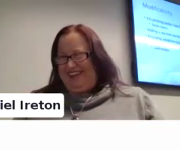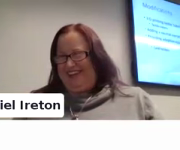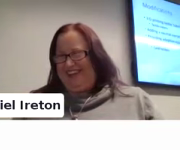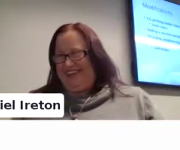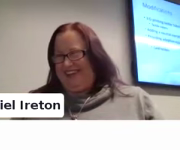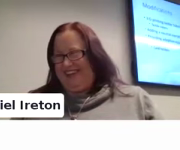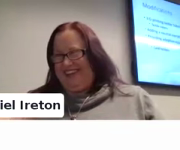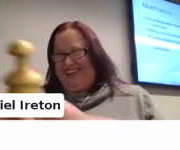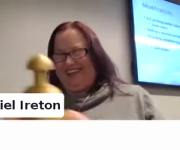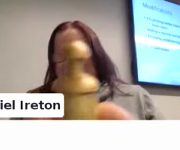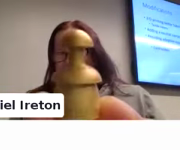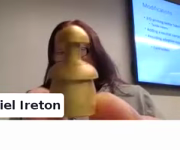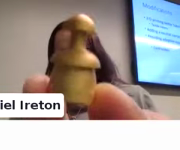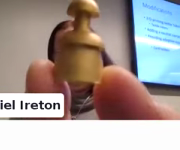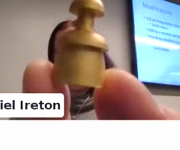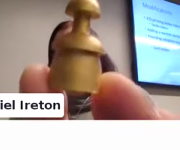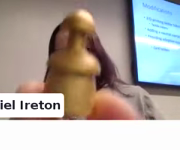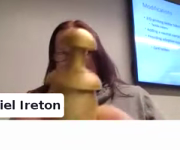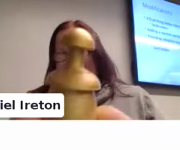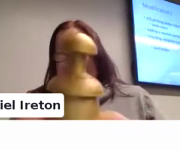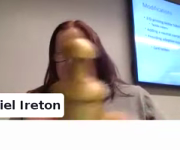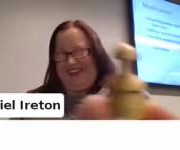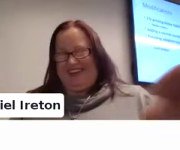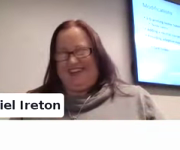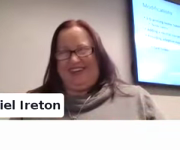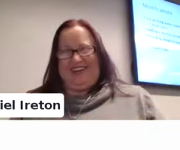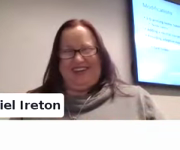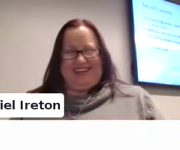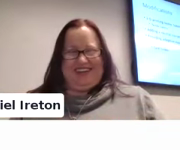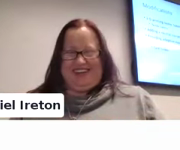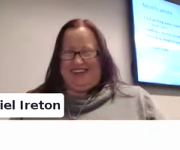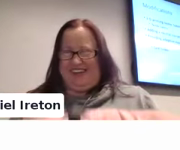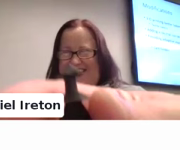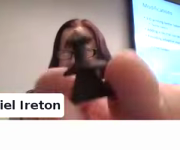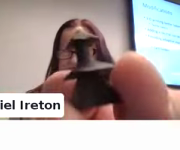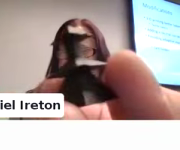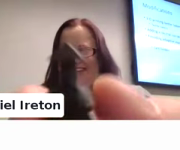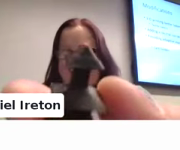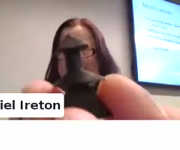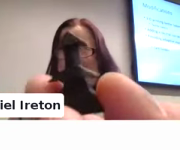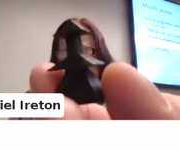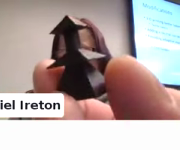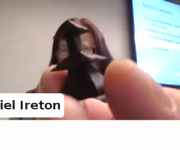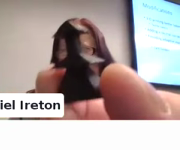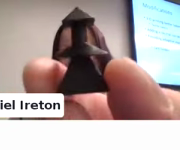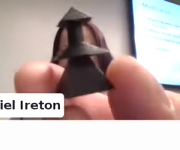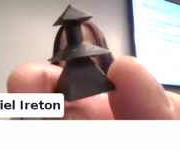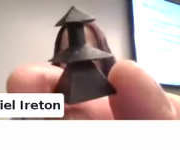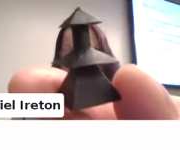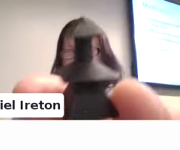And red to me looks like a fancy dralgdz.